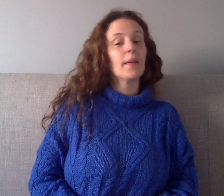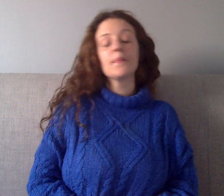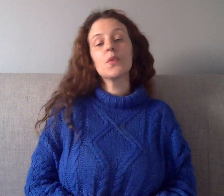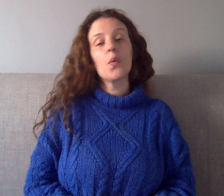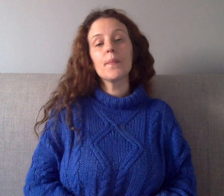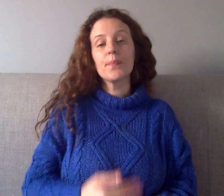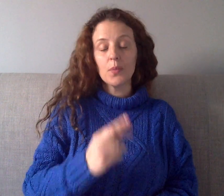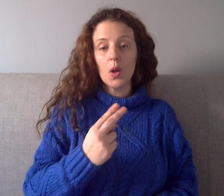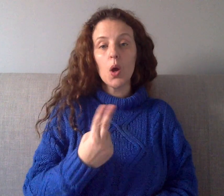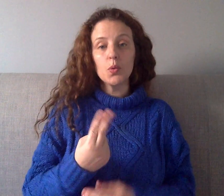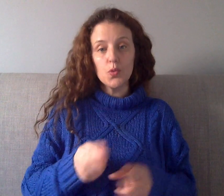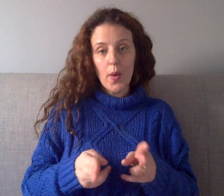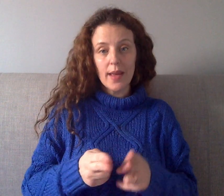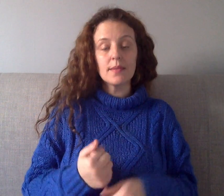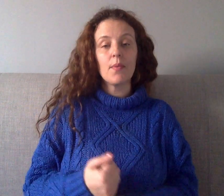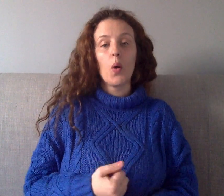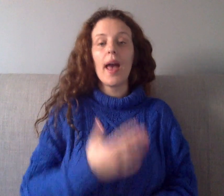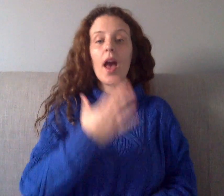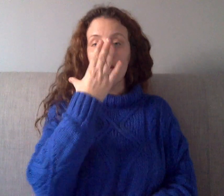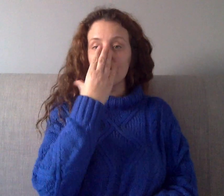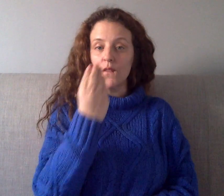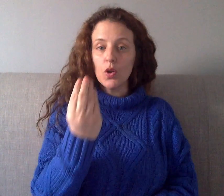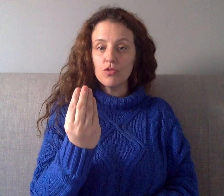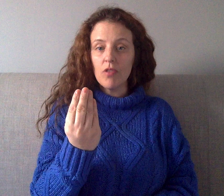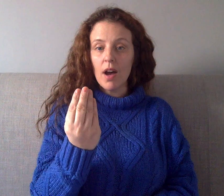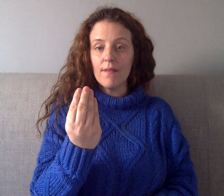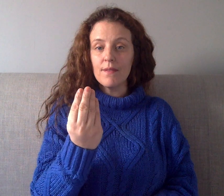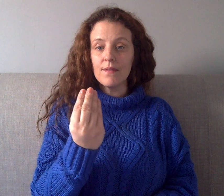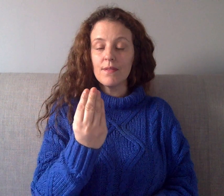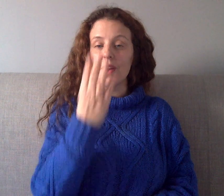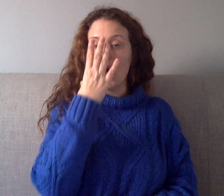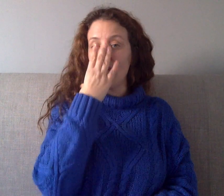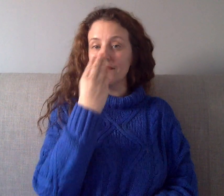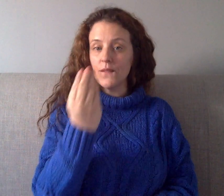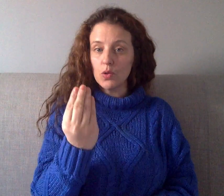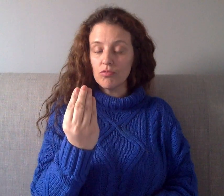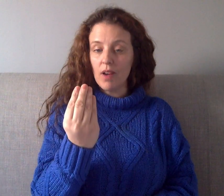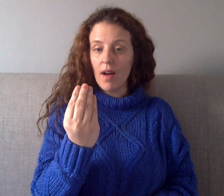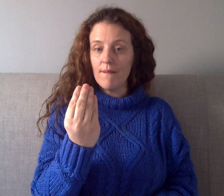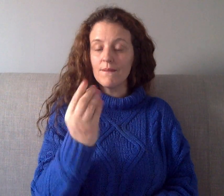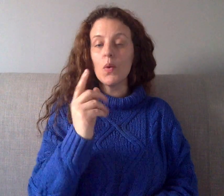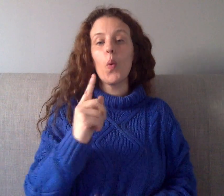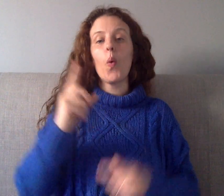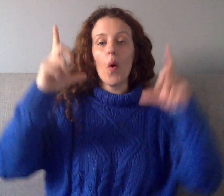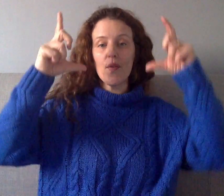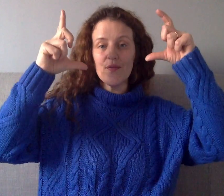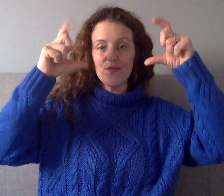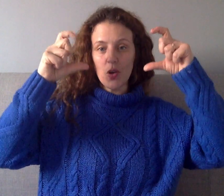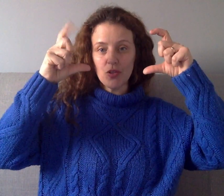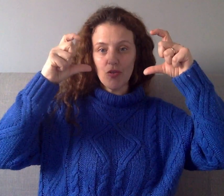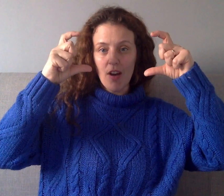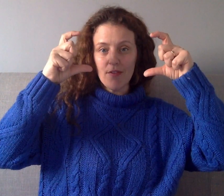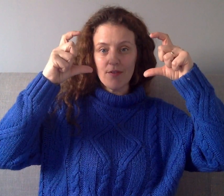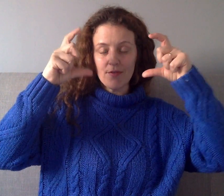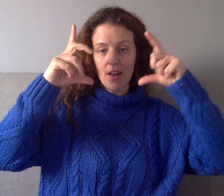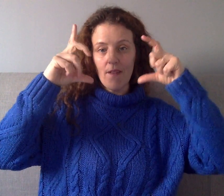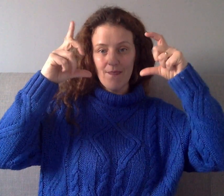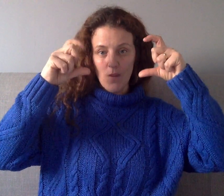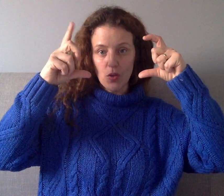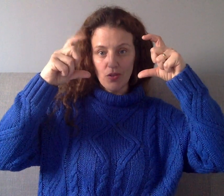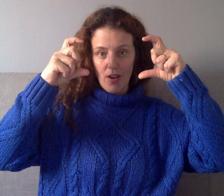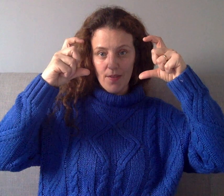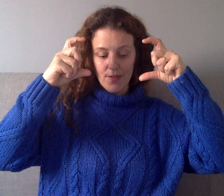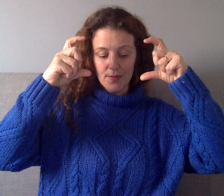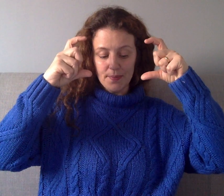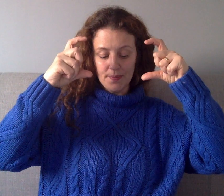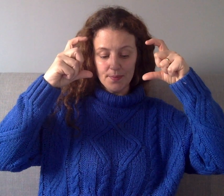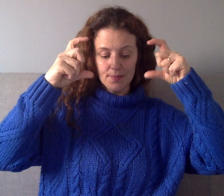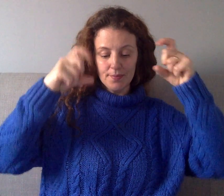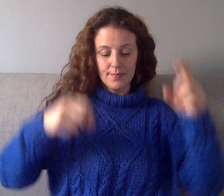There are 2 ways sign photograph